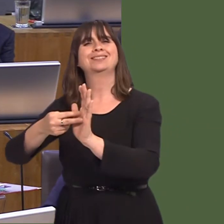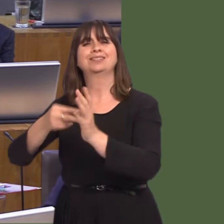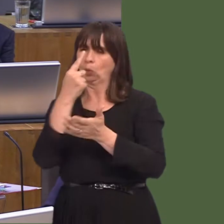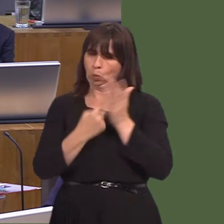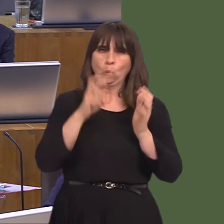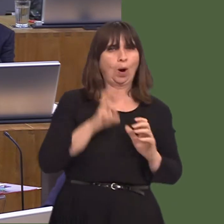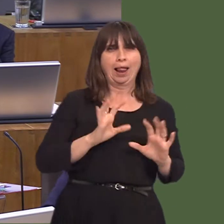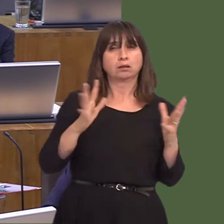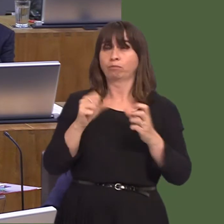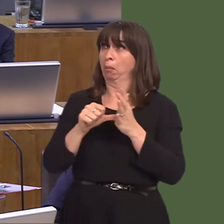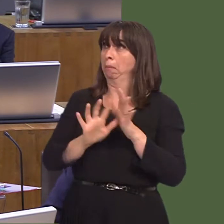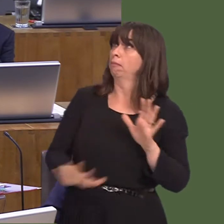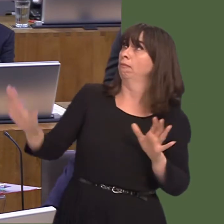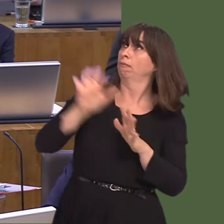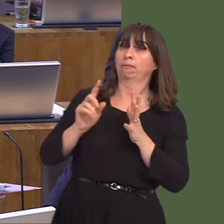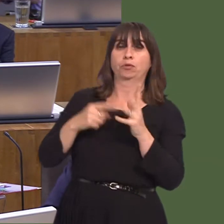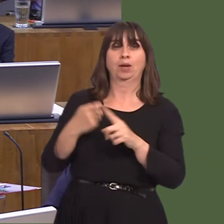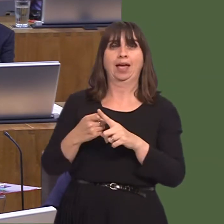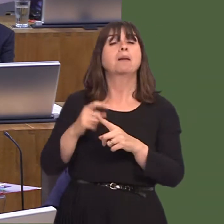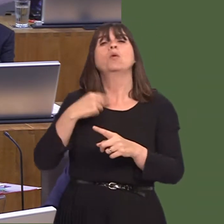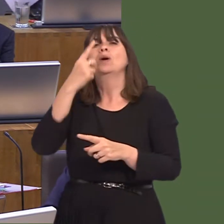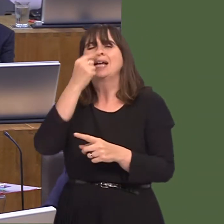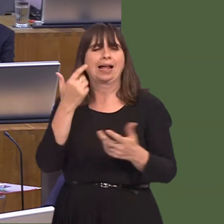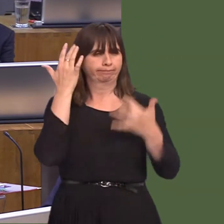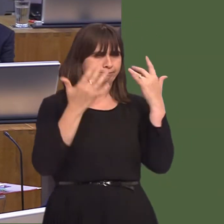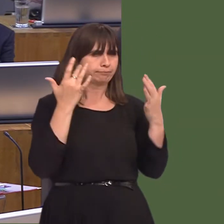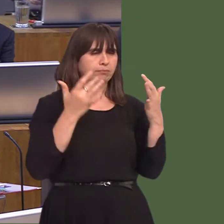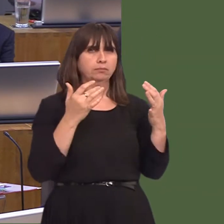is what would we look to do in Wales that takes us beyond the powers we were given in